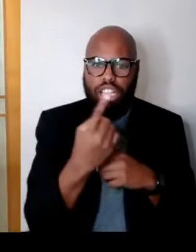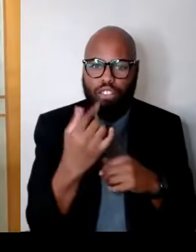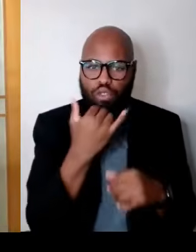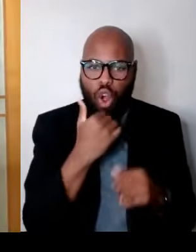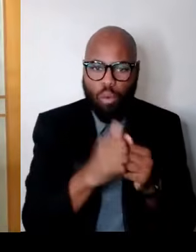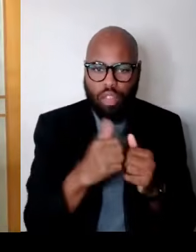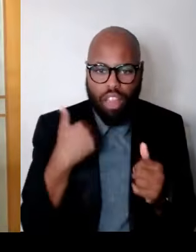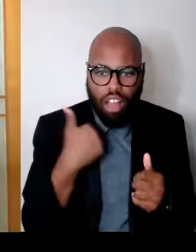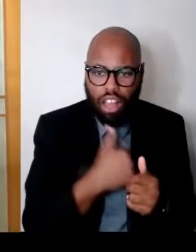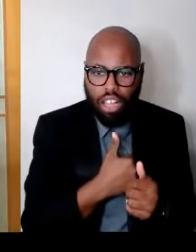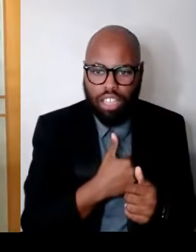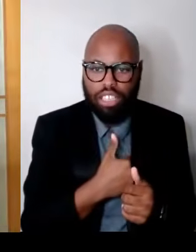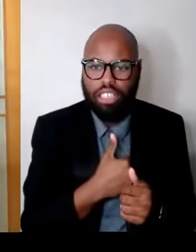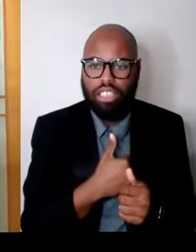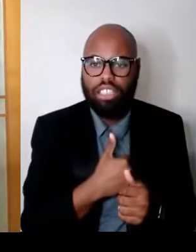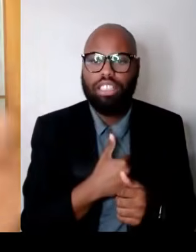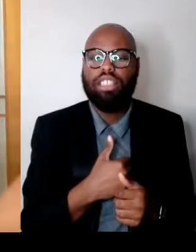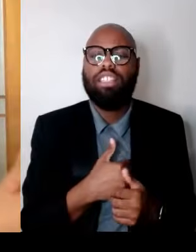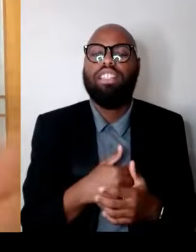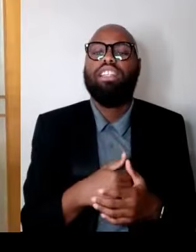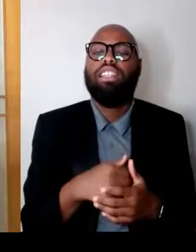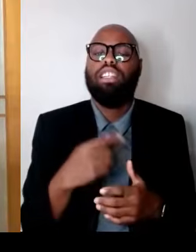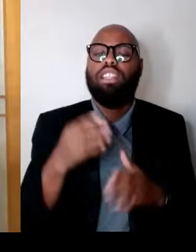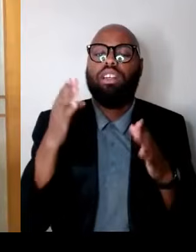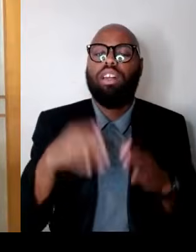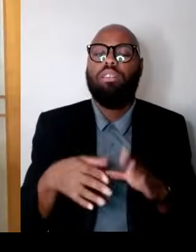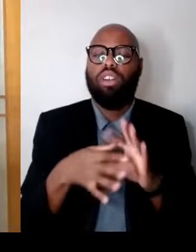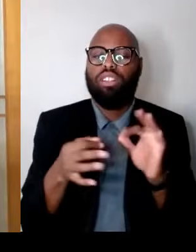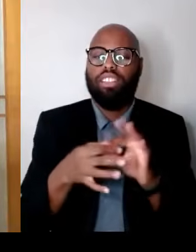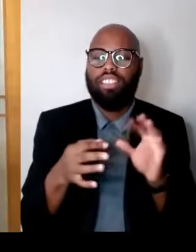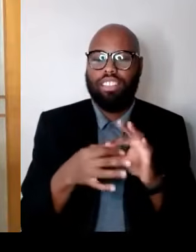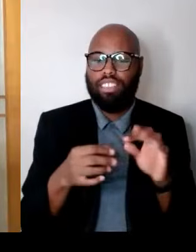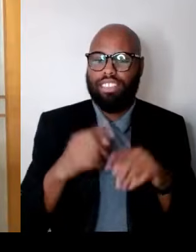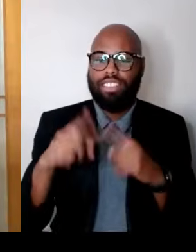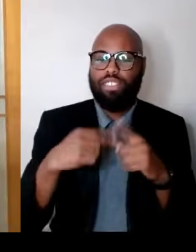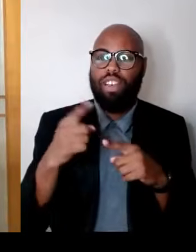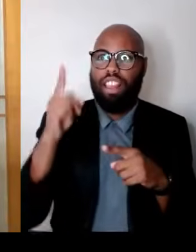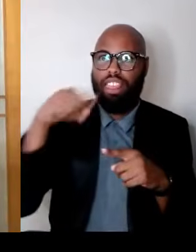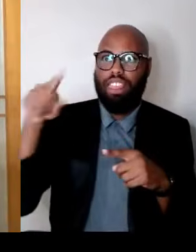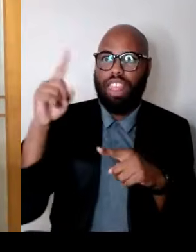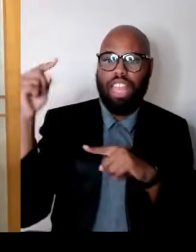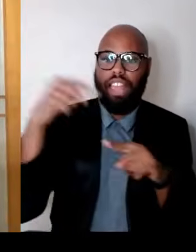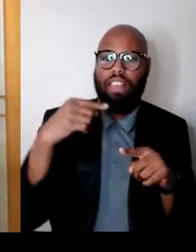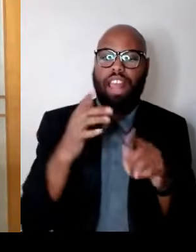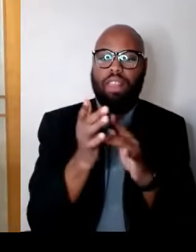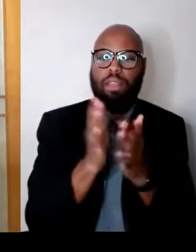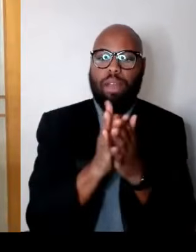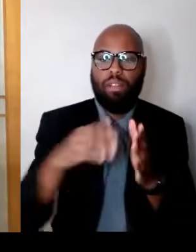Like Eduardo Gariano said, when they came, they had the Bible on their hand and we had the land.